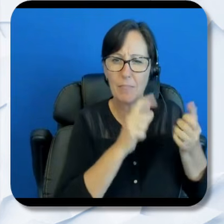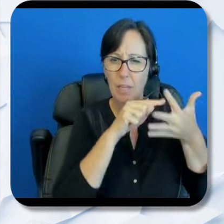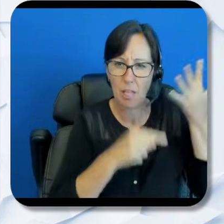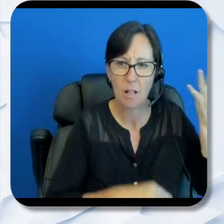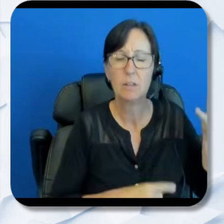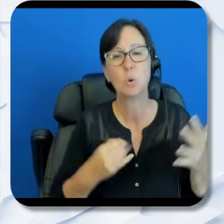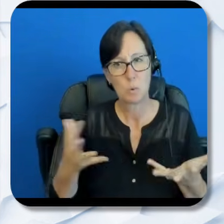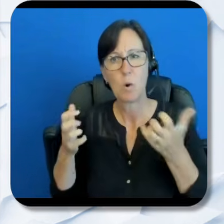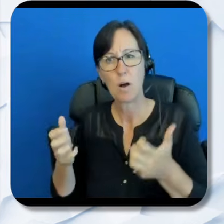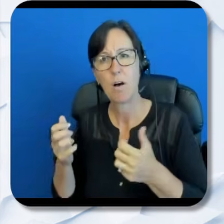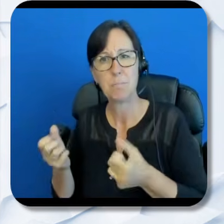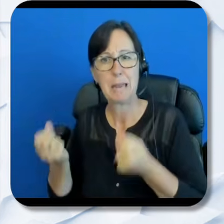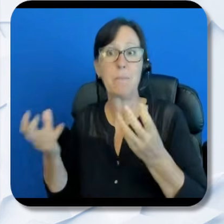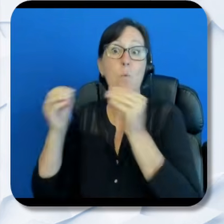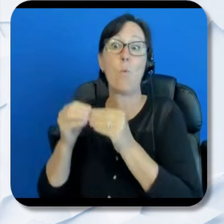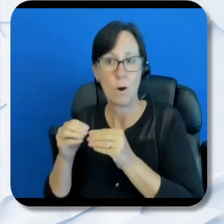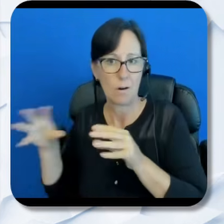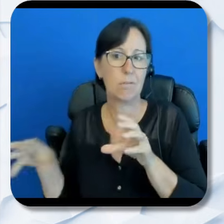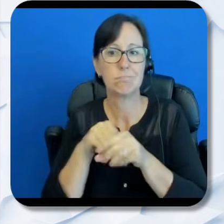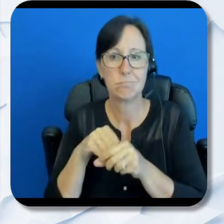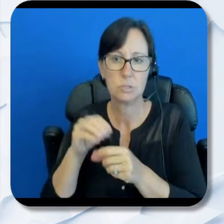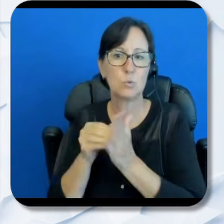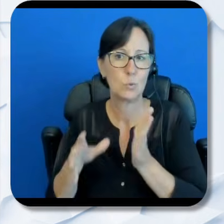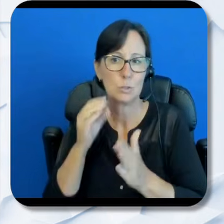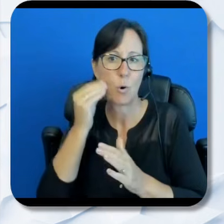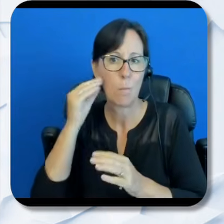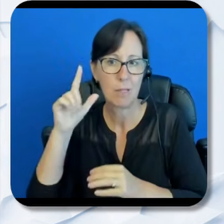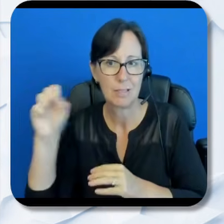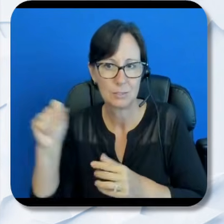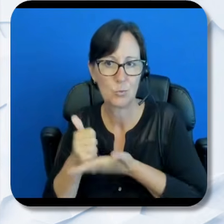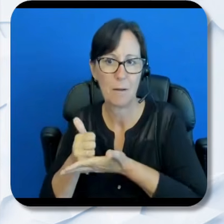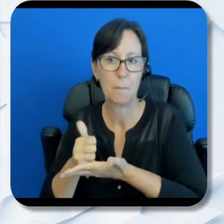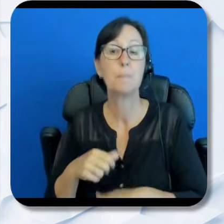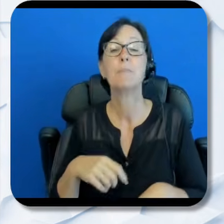are homeless. So we thank you for being here, we thank you for supporting AB673,